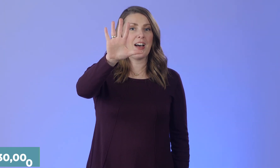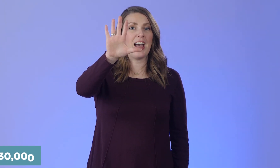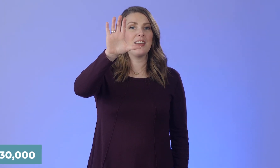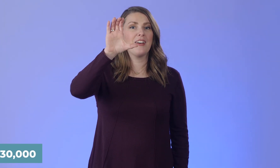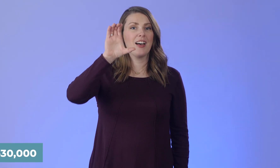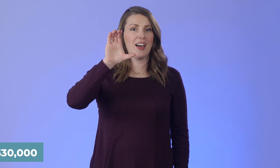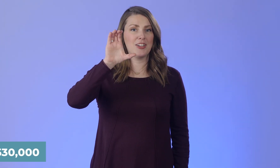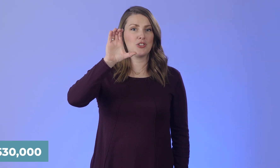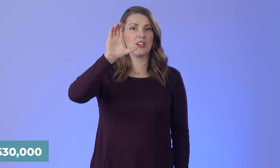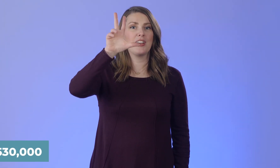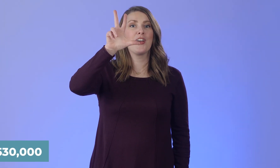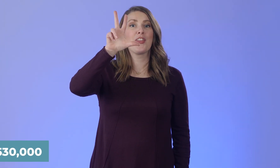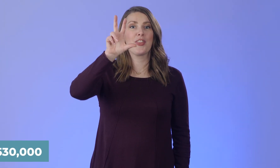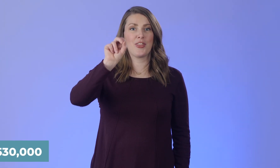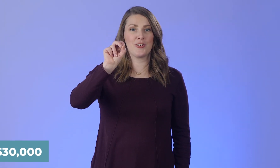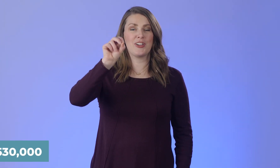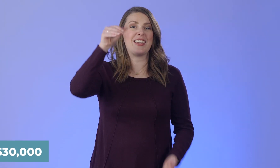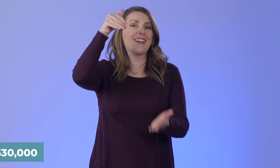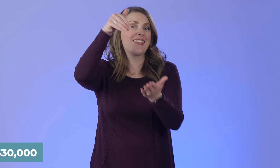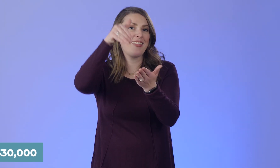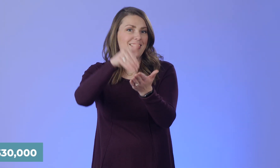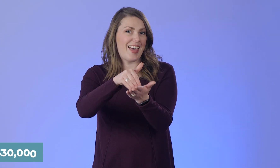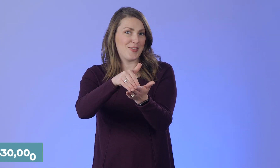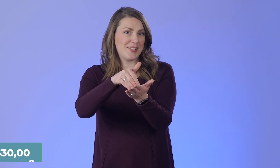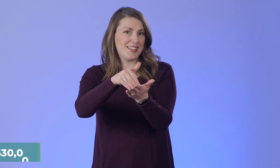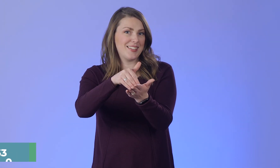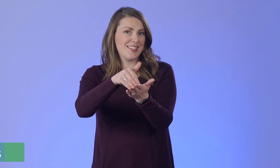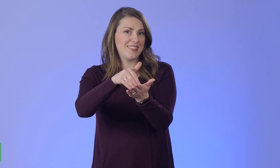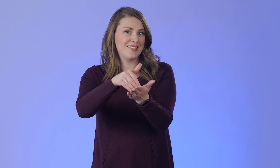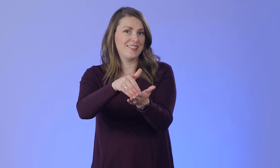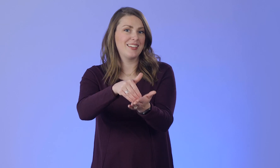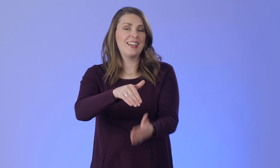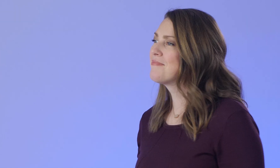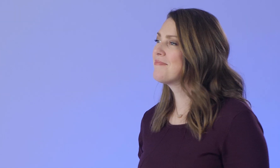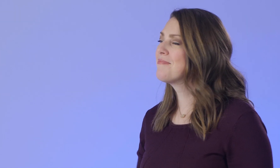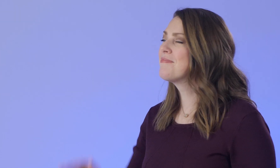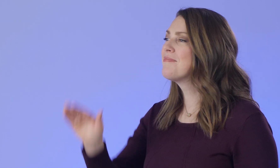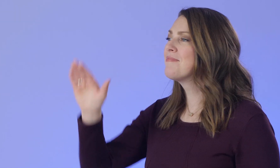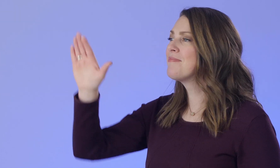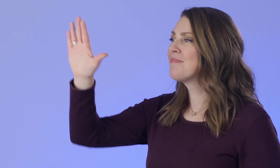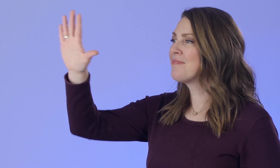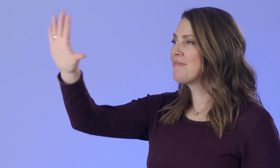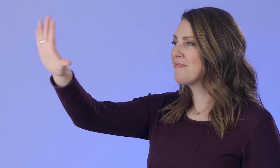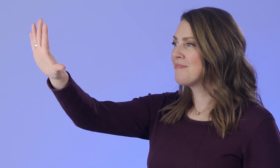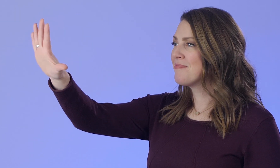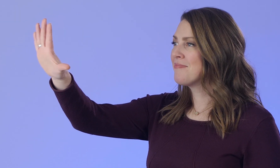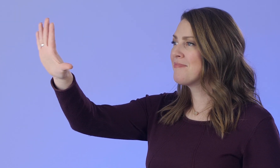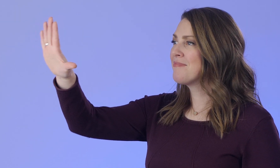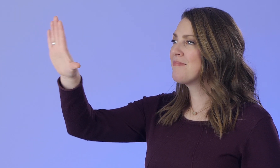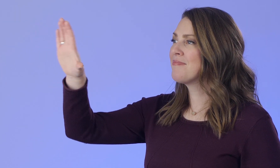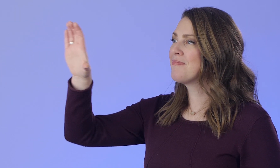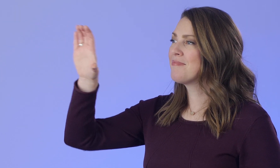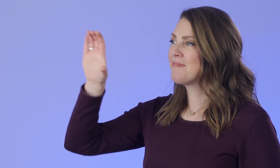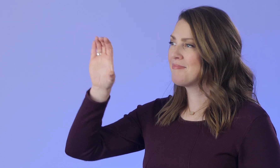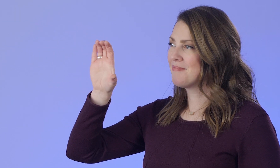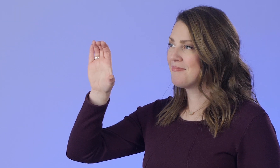'Five-hundred, thirty-thousand. It's five into a 'C' shaped hand